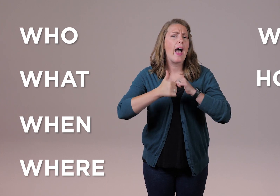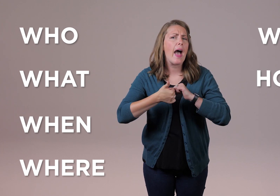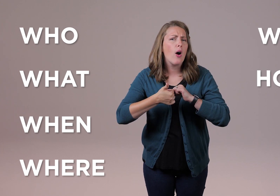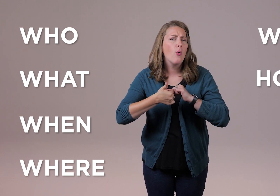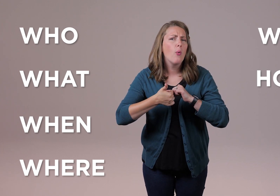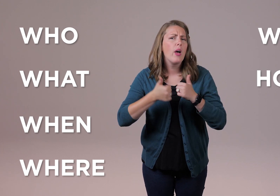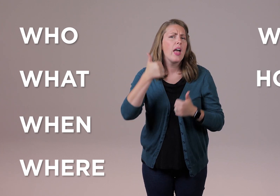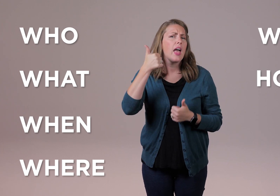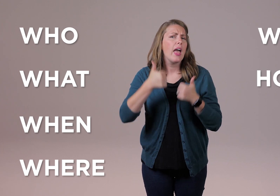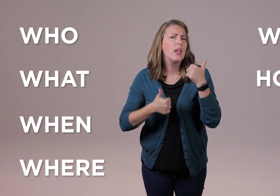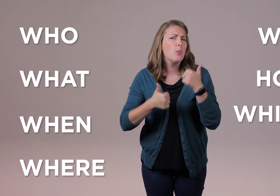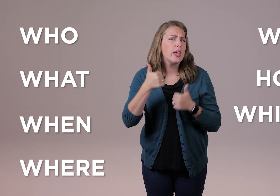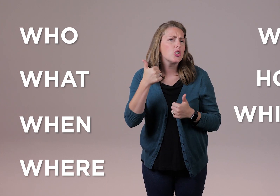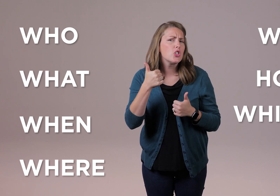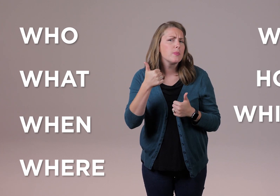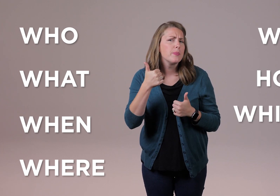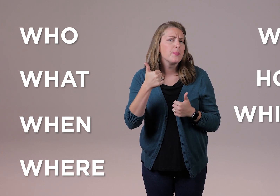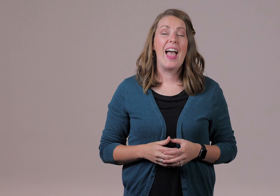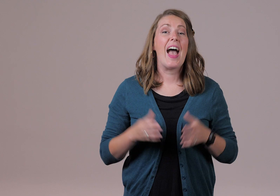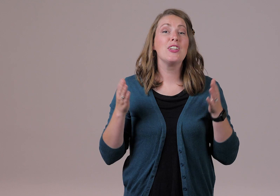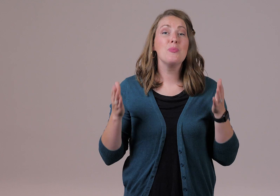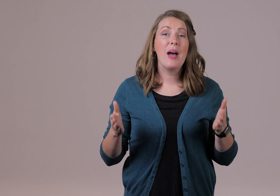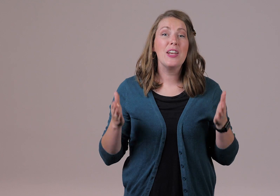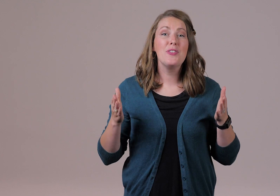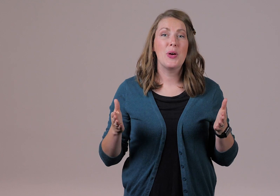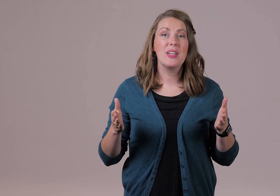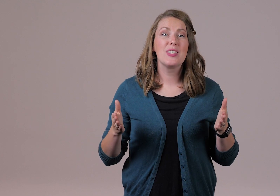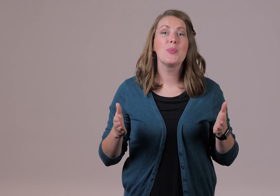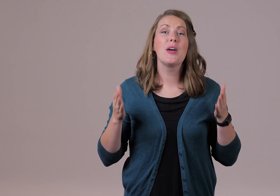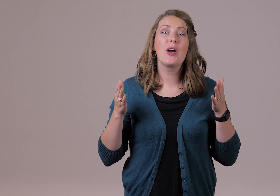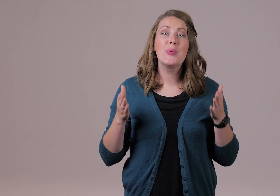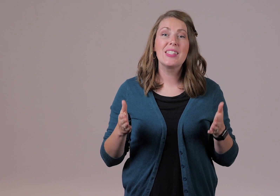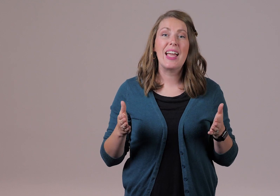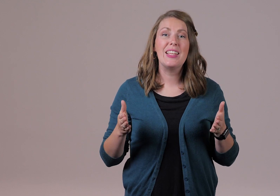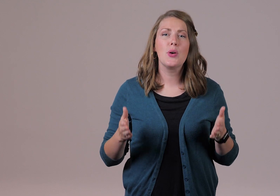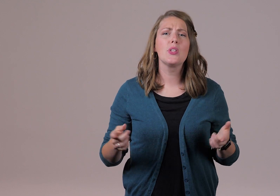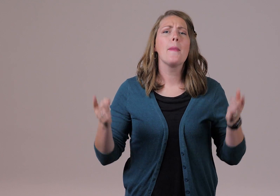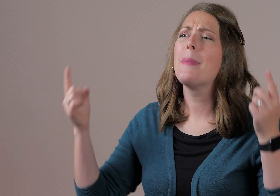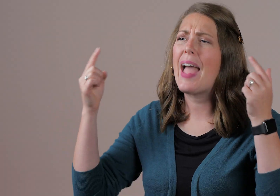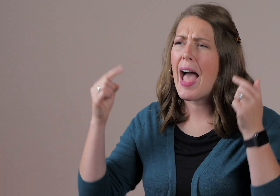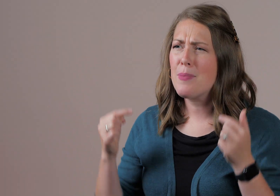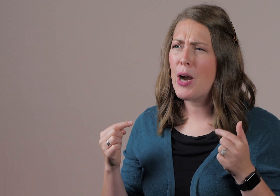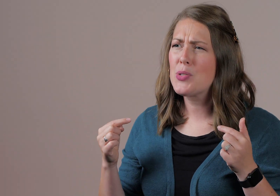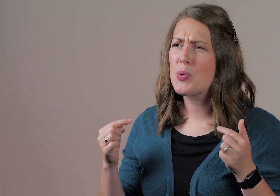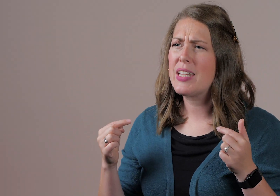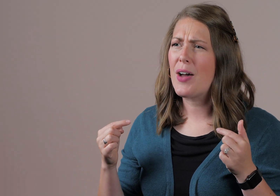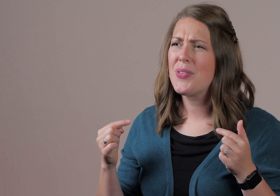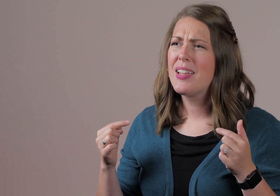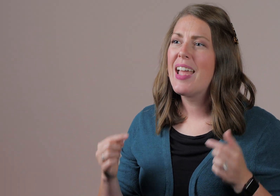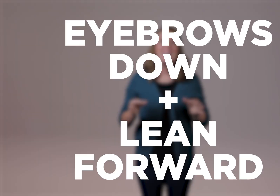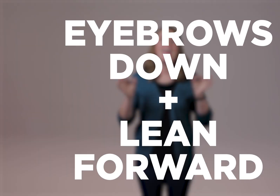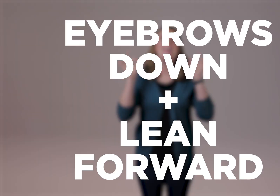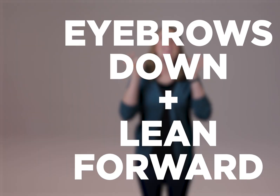how, and which. As you might have noticed whenever I was signing those my eyebrows were down. That is